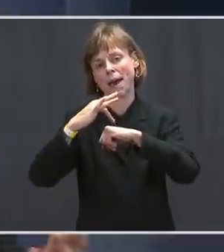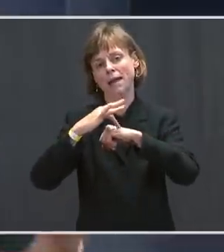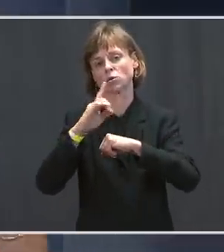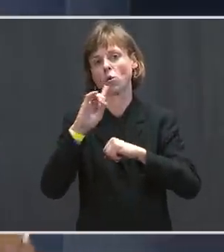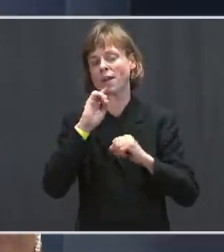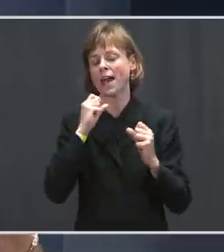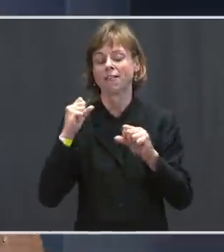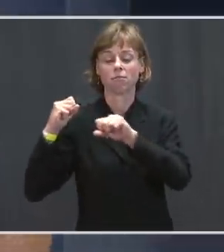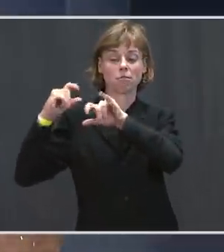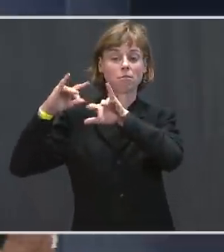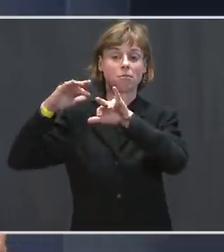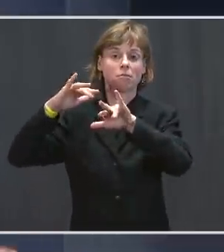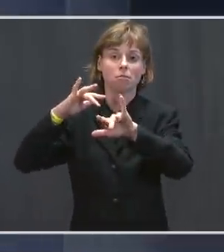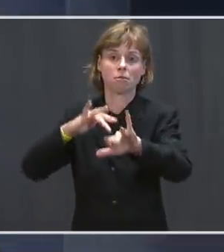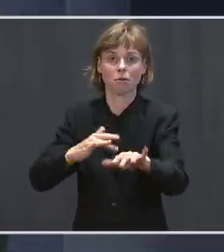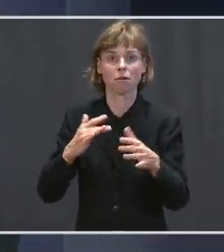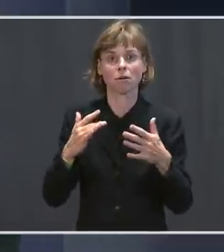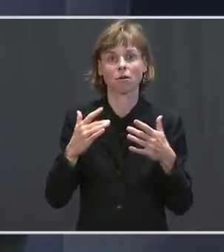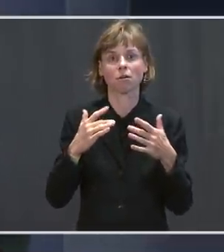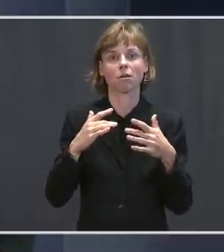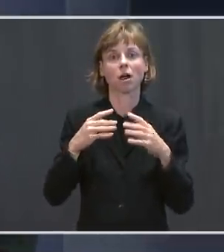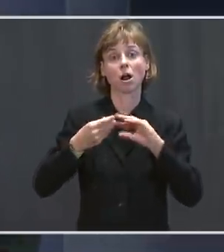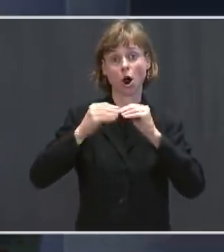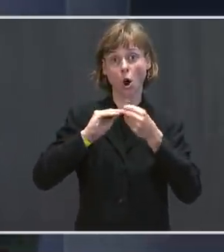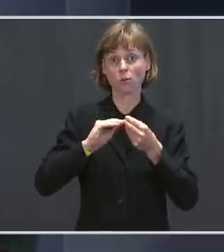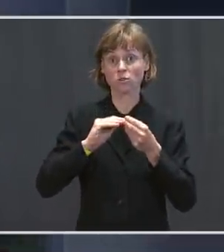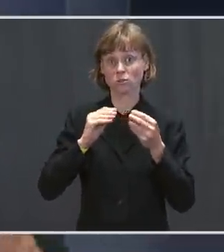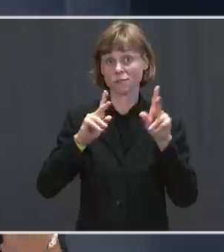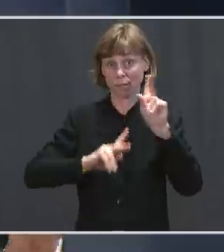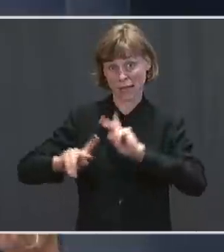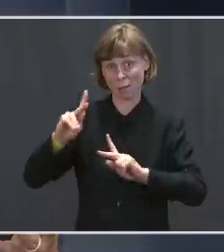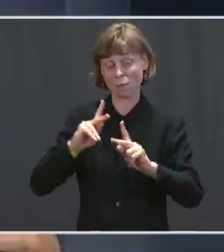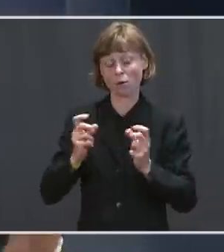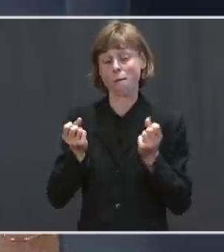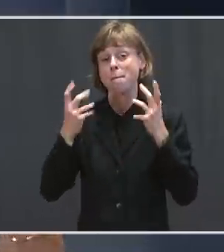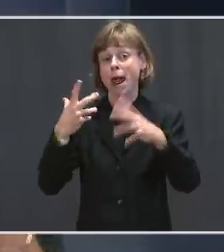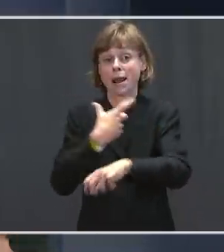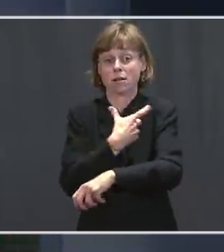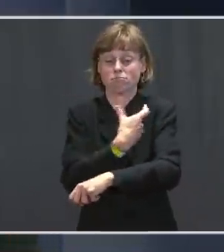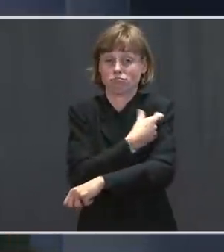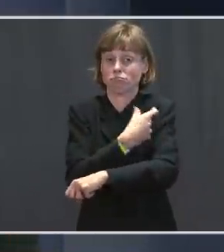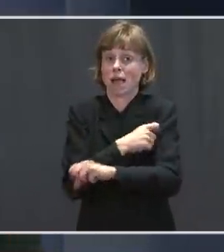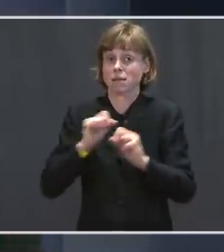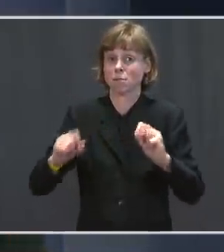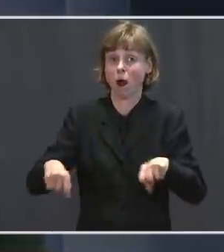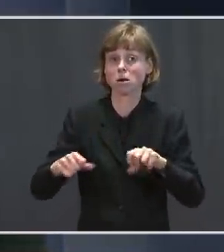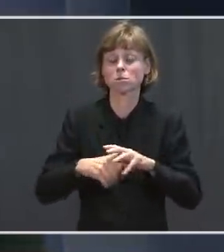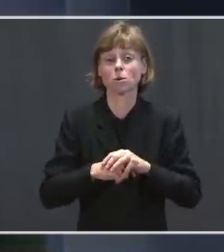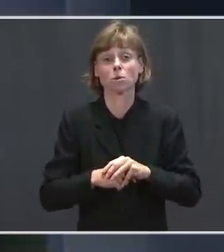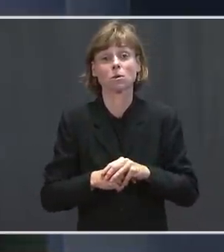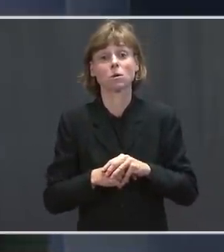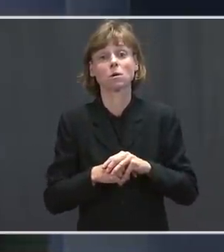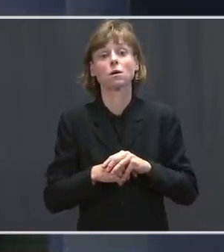to bring people in and vaccinate as many people as possible, but it's ongoing and I'm sure the health team will be able to provide an update